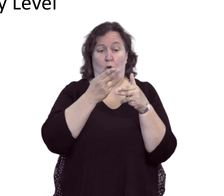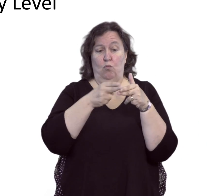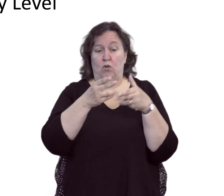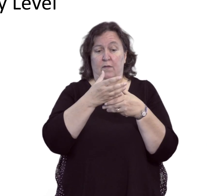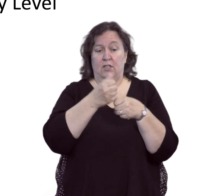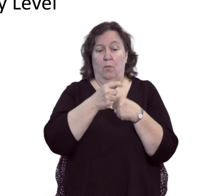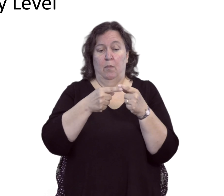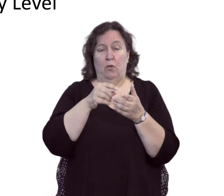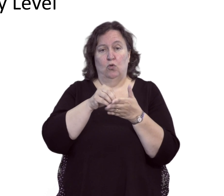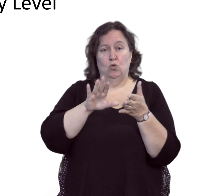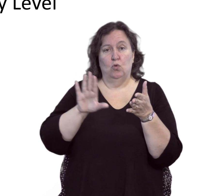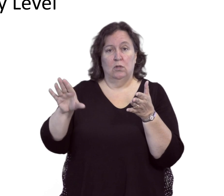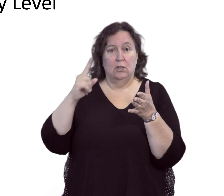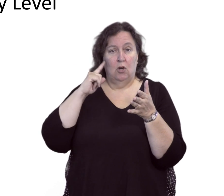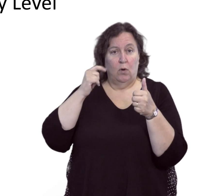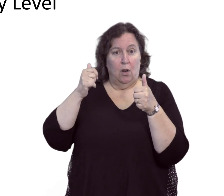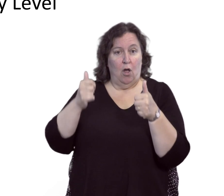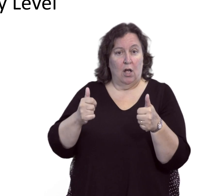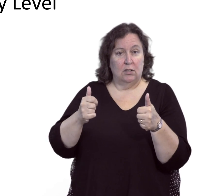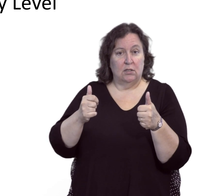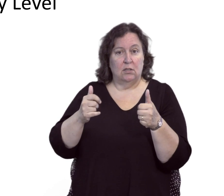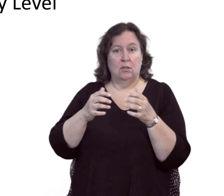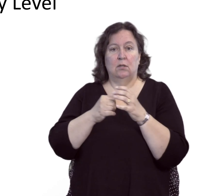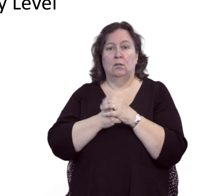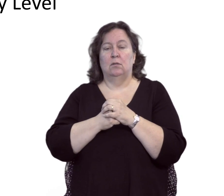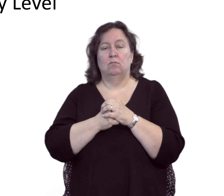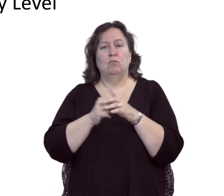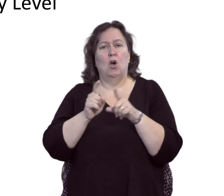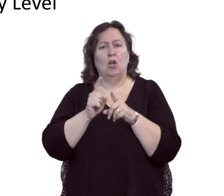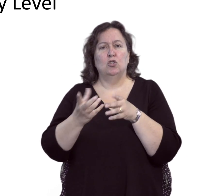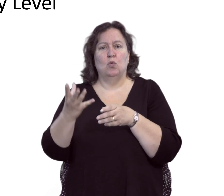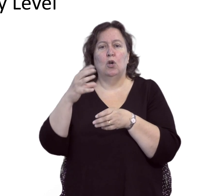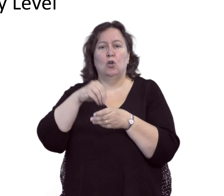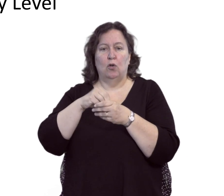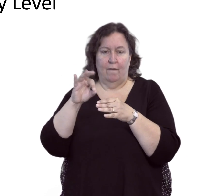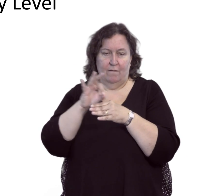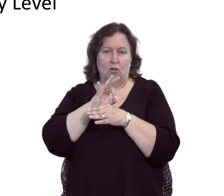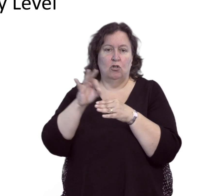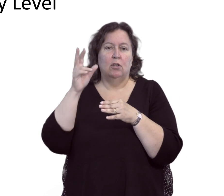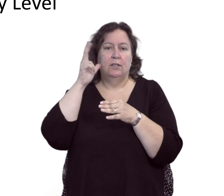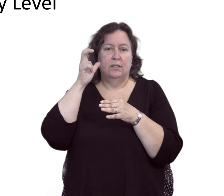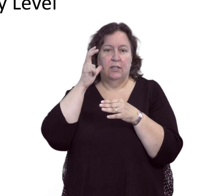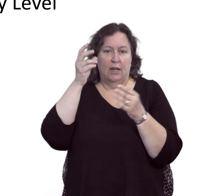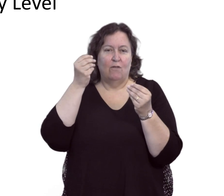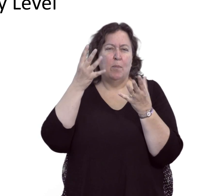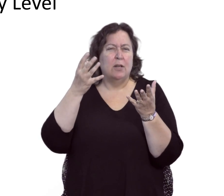a brief summary about the student's hearing loss and also include functional listening information